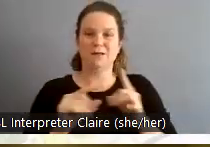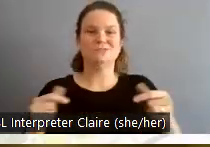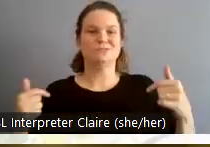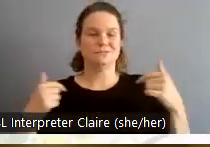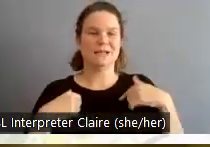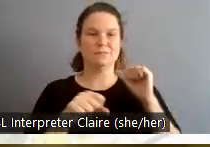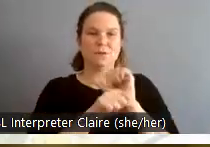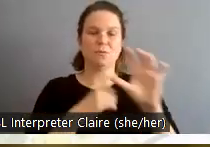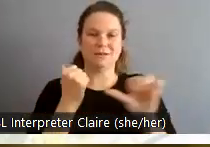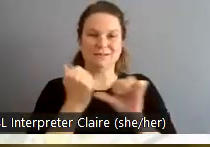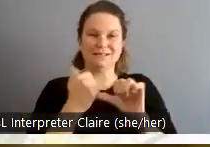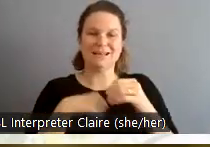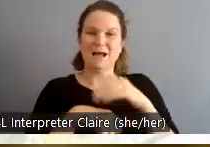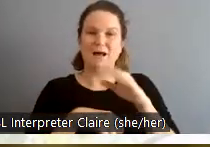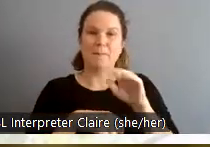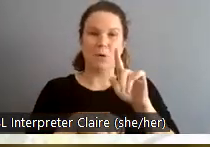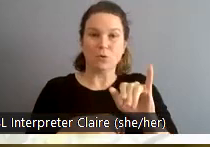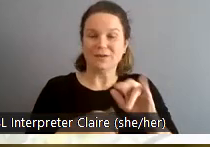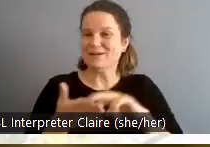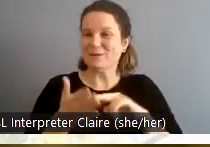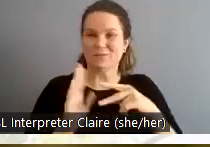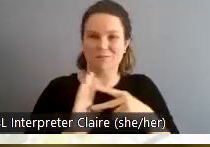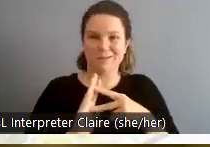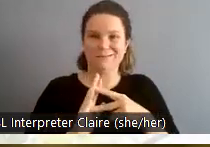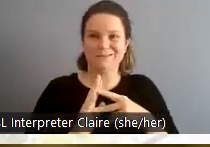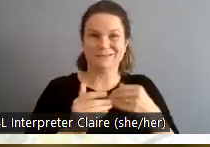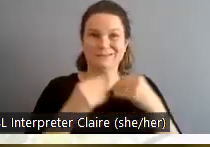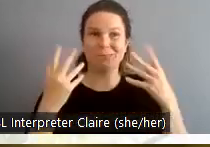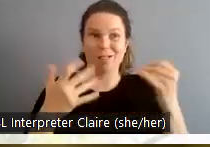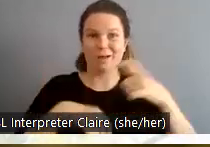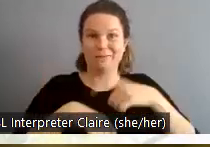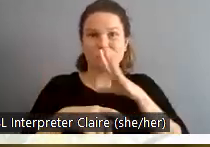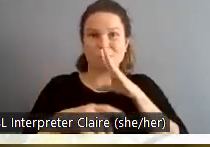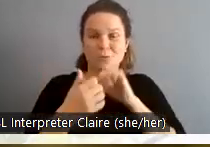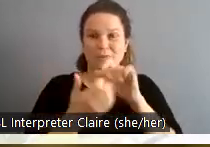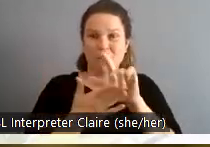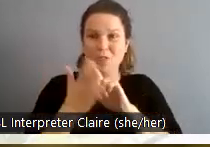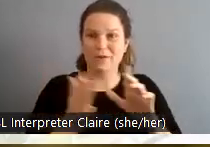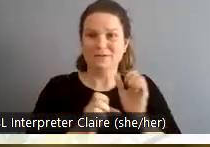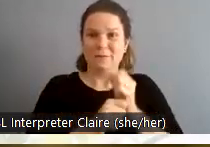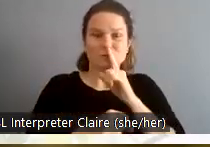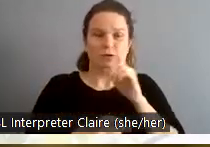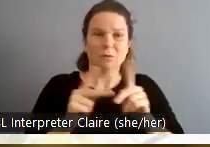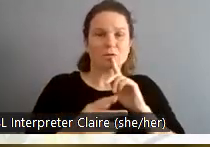Industries- and that means I spend a lot of time talking to employers about what they need to do to make sure the folks